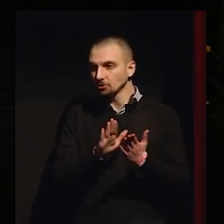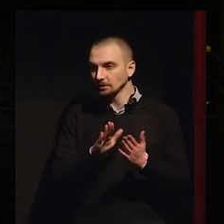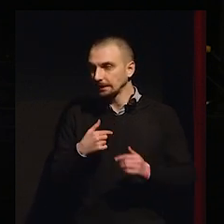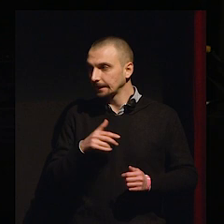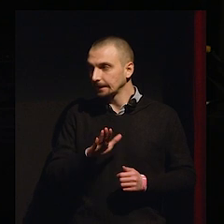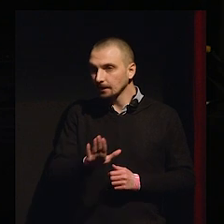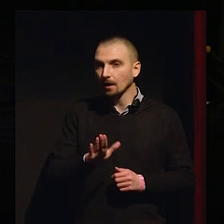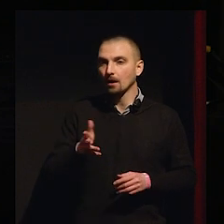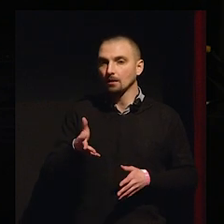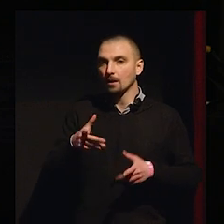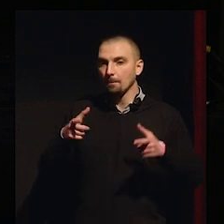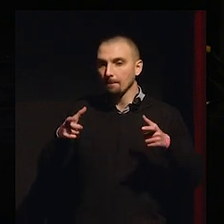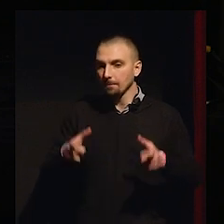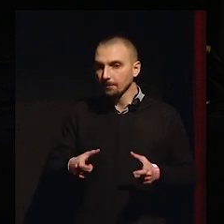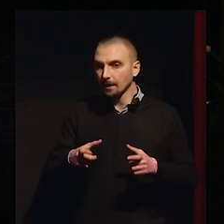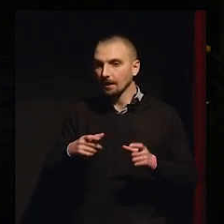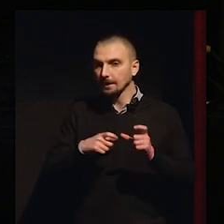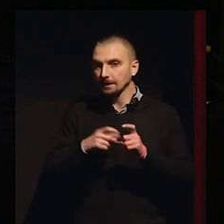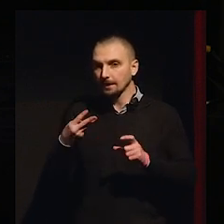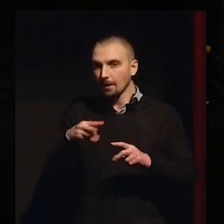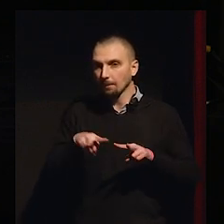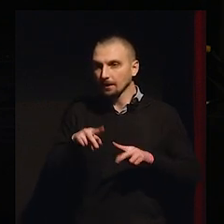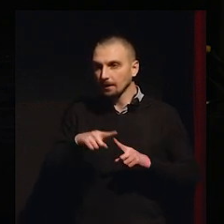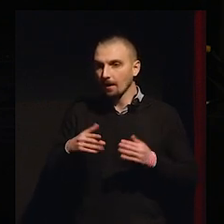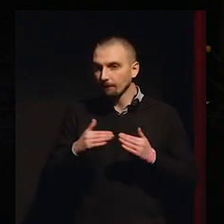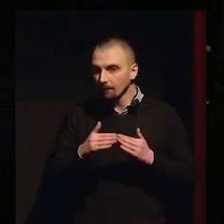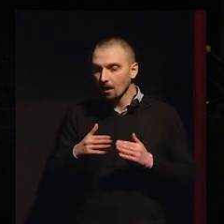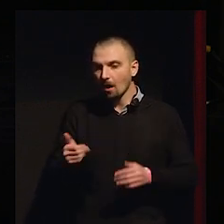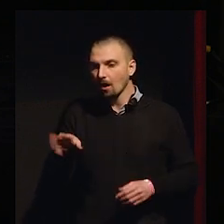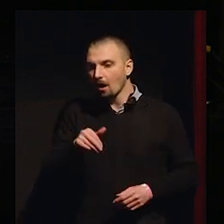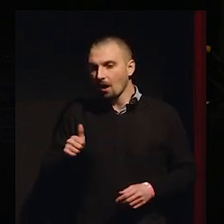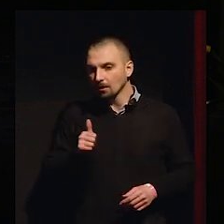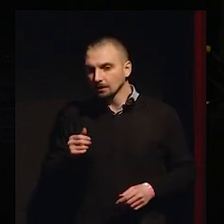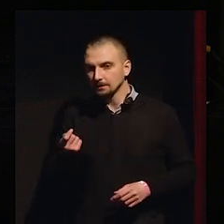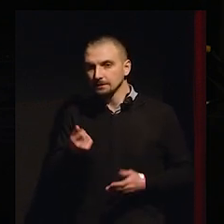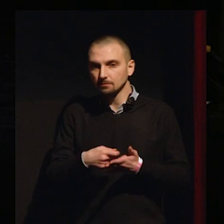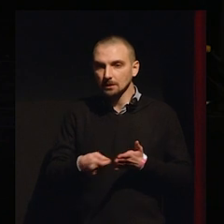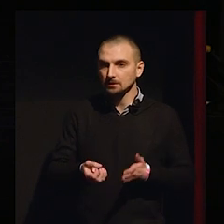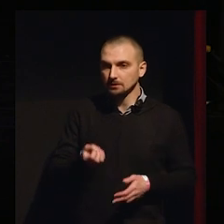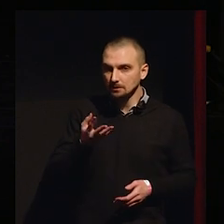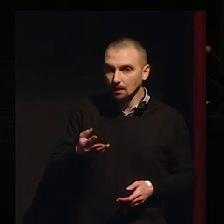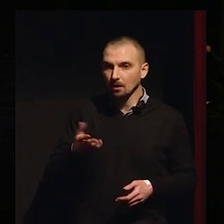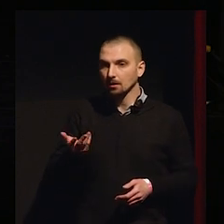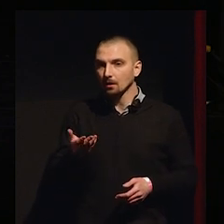So, we started visiting Neighborhood Homes and having conversations for healthy market bags